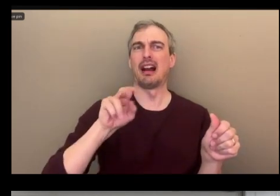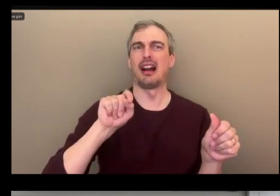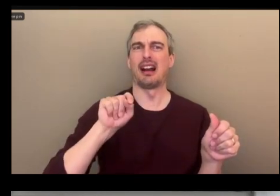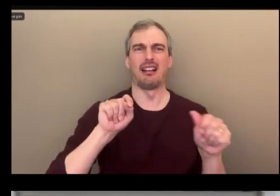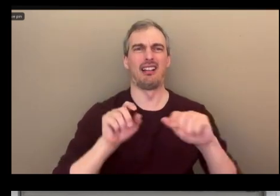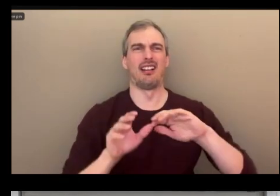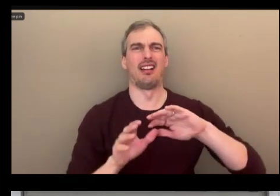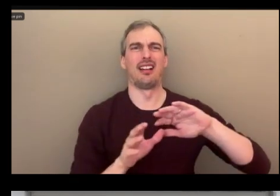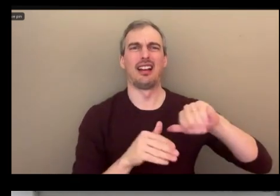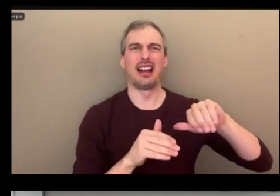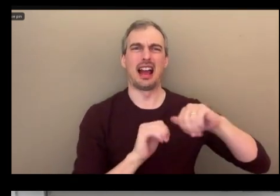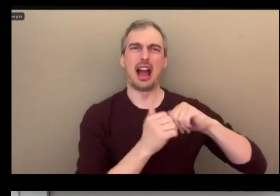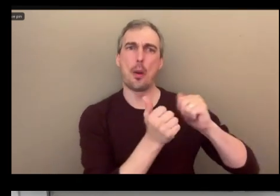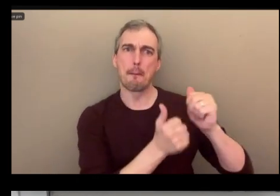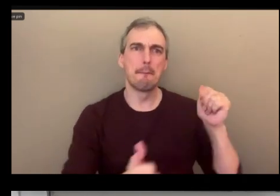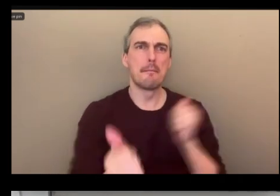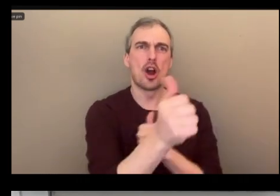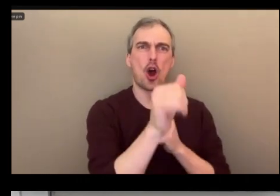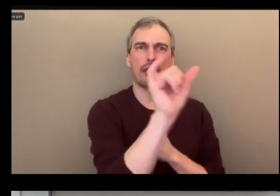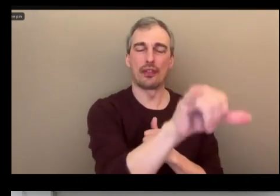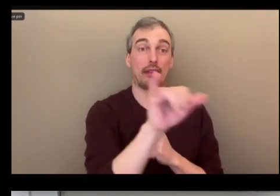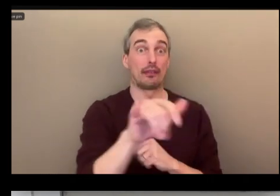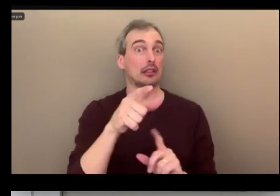We talked about the continued investment and commitment to accessibility.